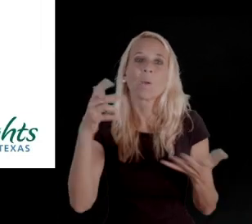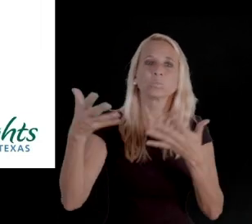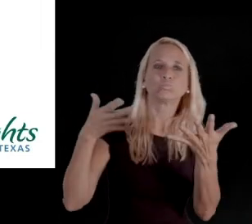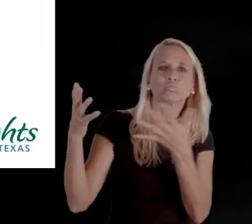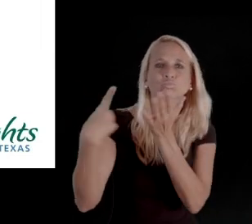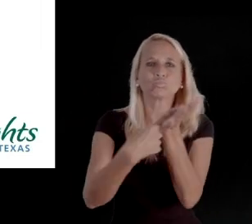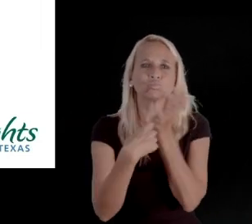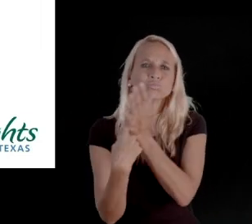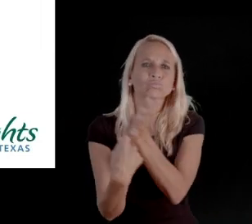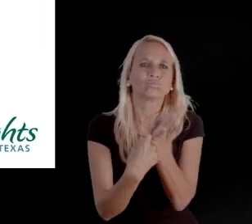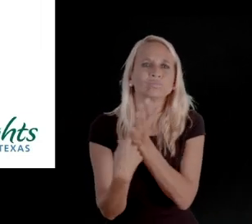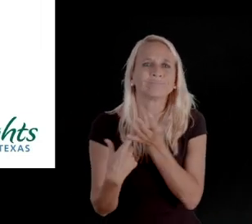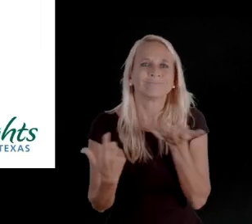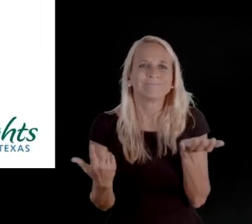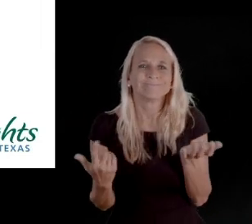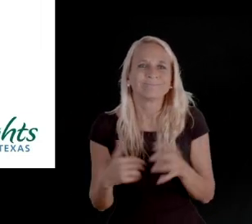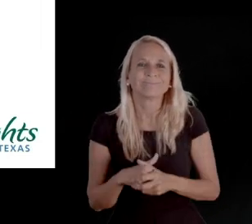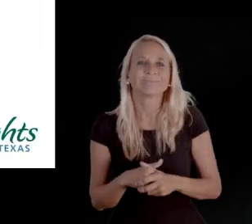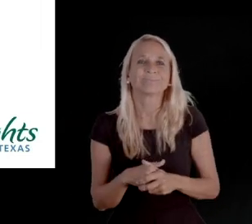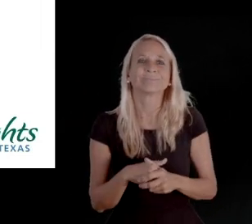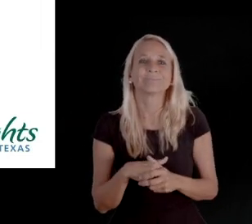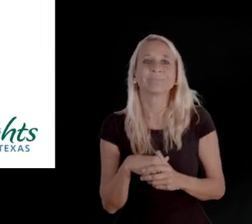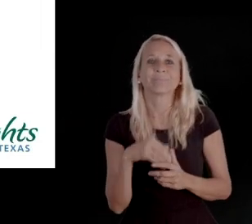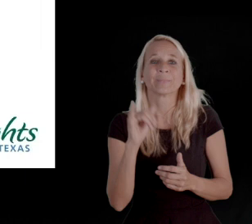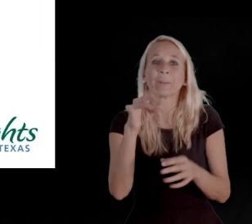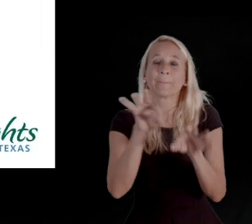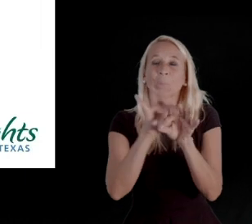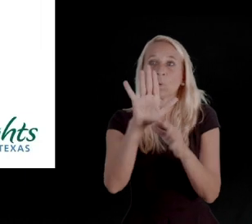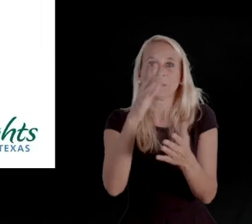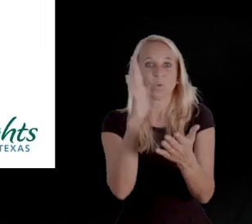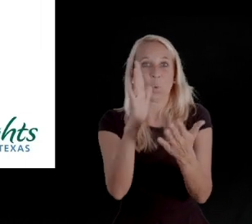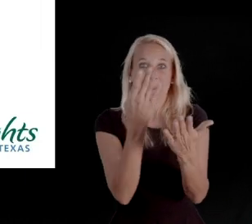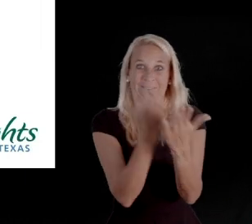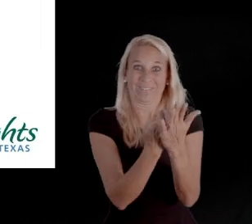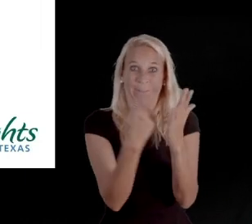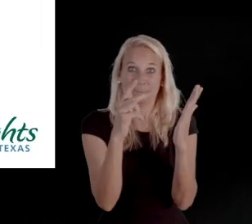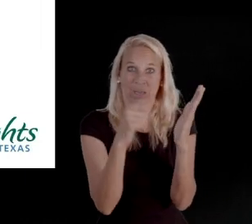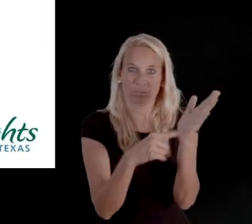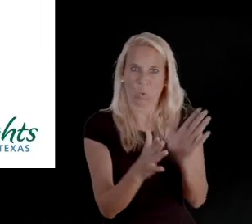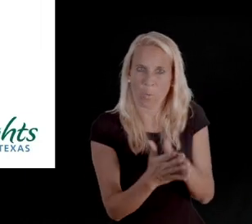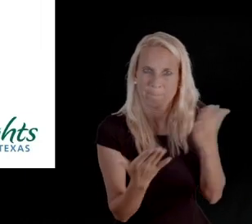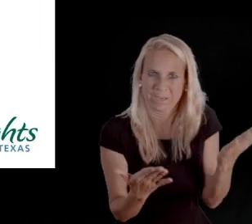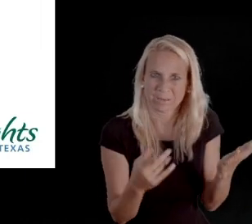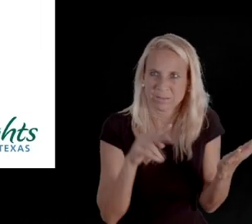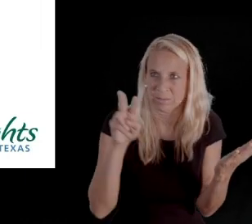that when they're pointing to certain pages, you keep your evidence packet open and kind of look at what